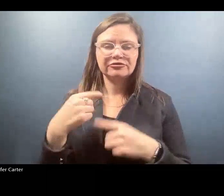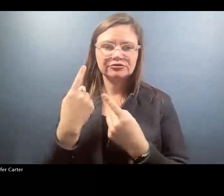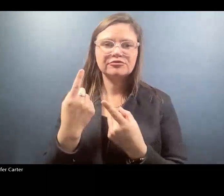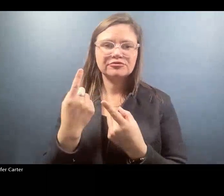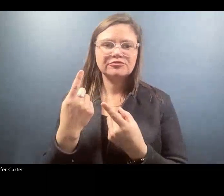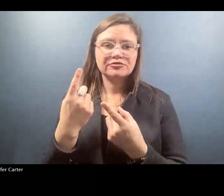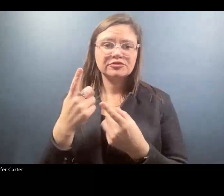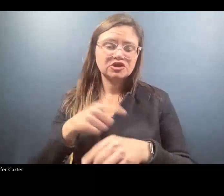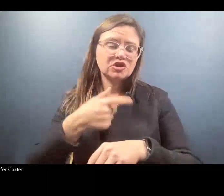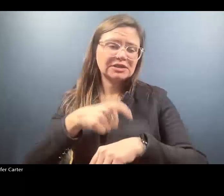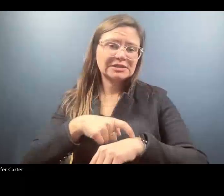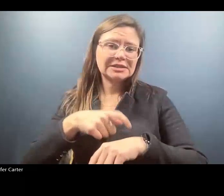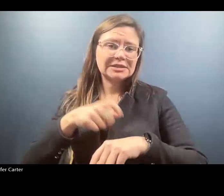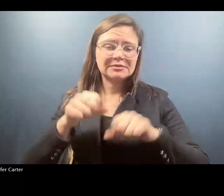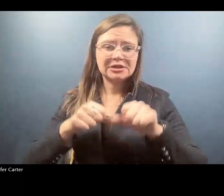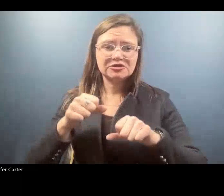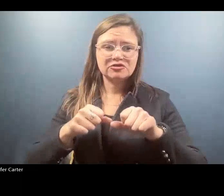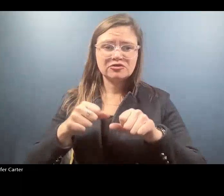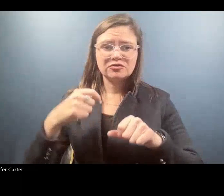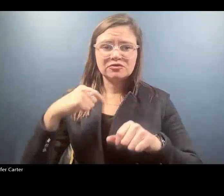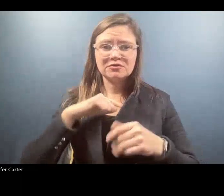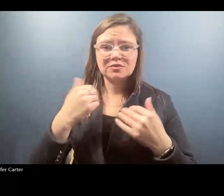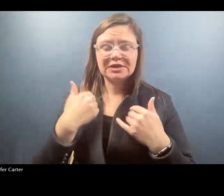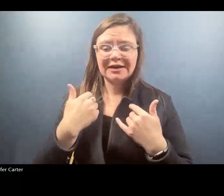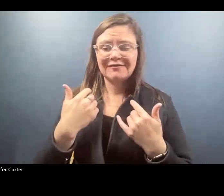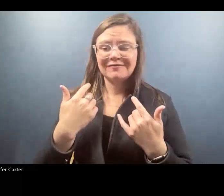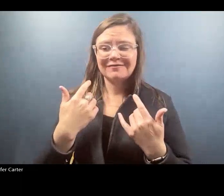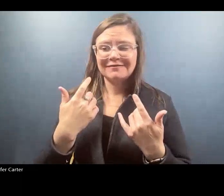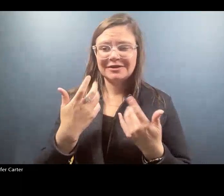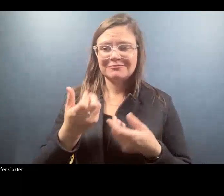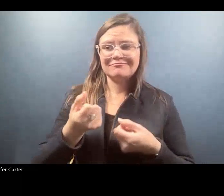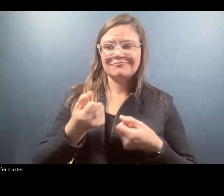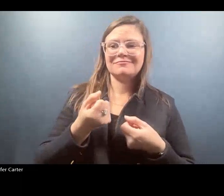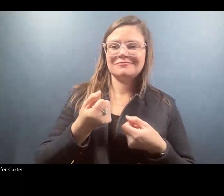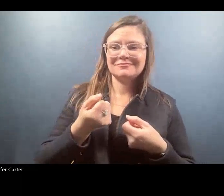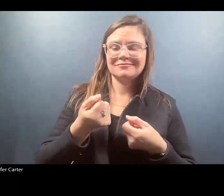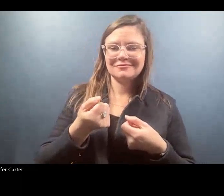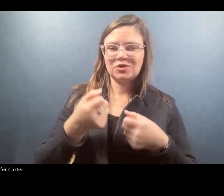I'm not quite sure that we have the leverage or the ability to maybe change